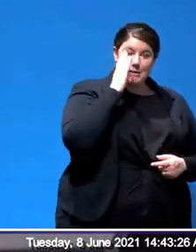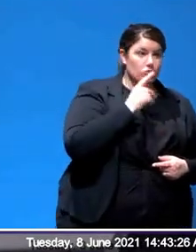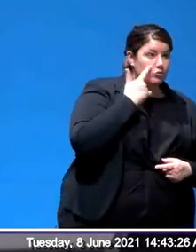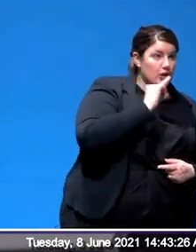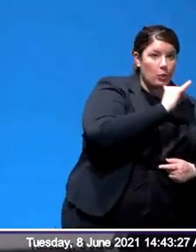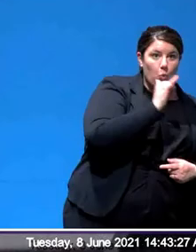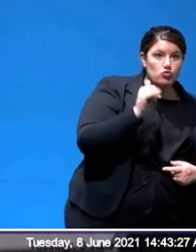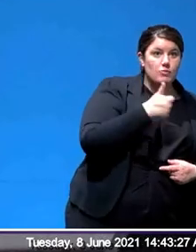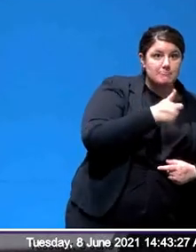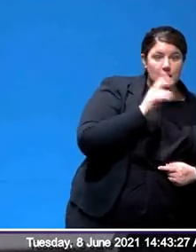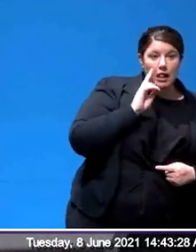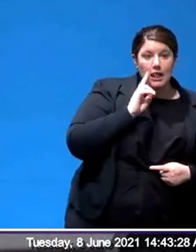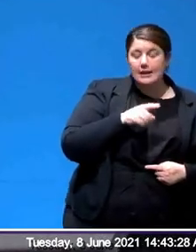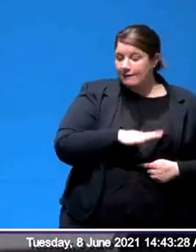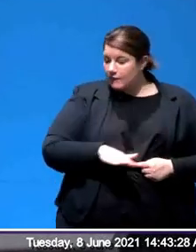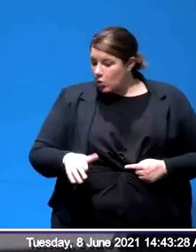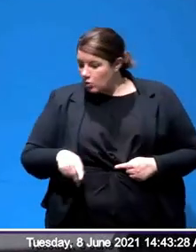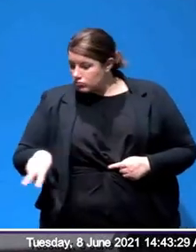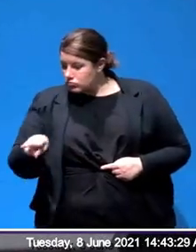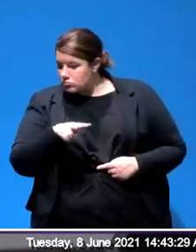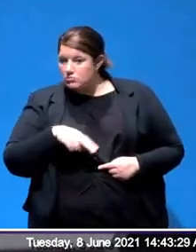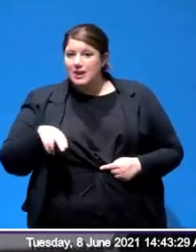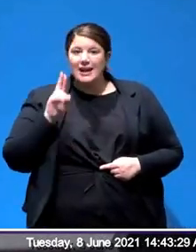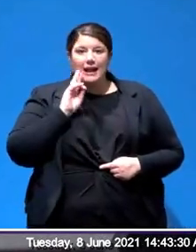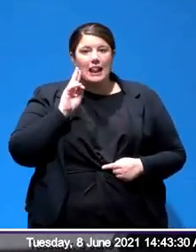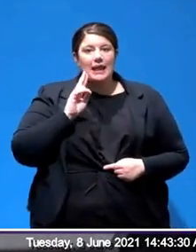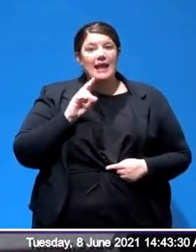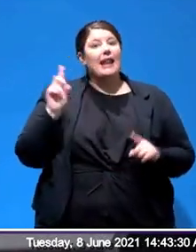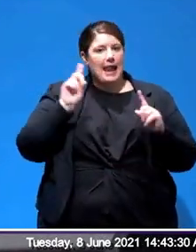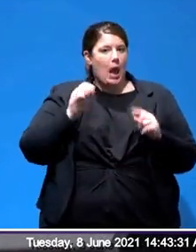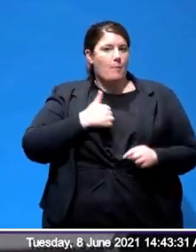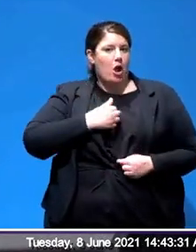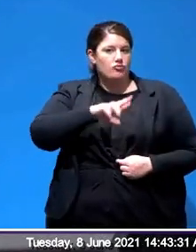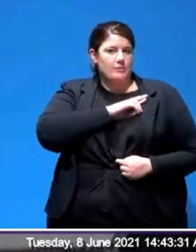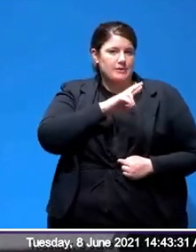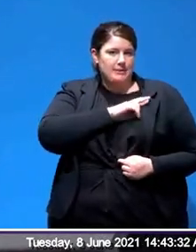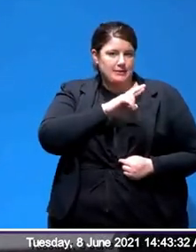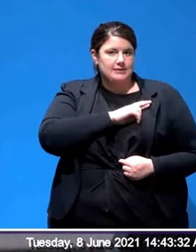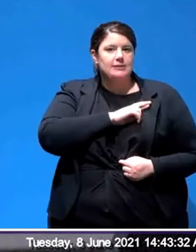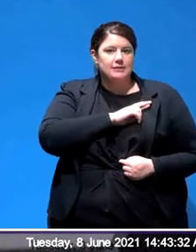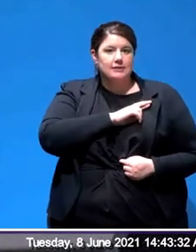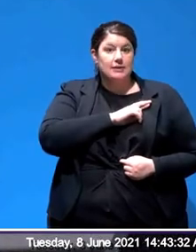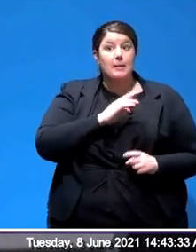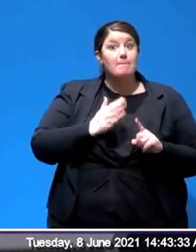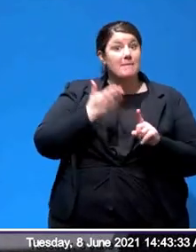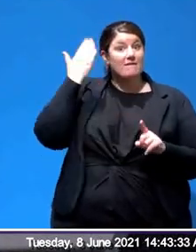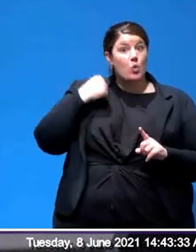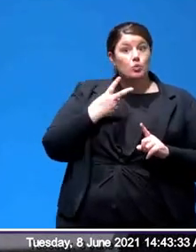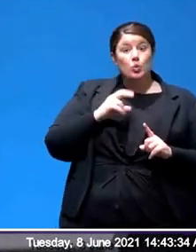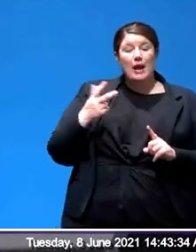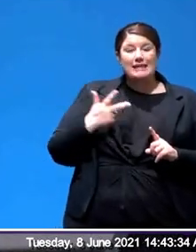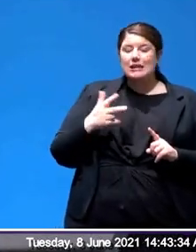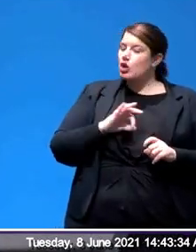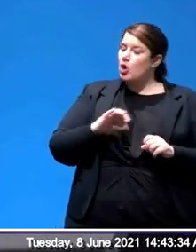I do those more intimate checks than I would have done at that time as an ASM.